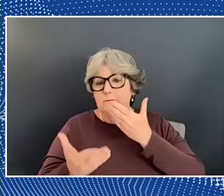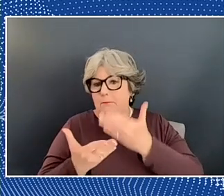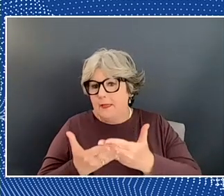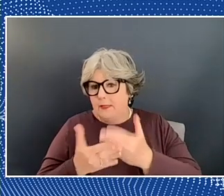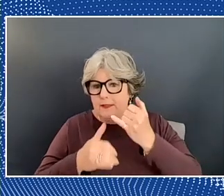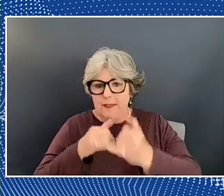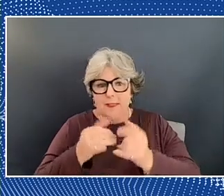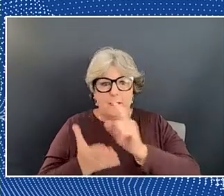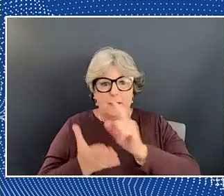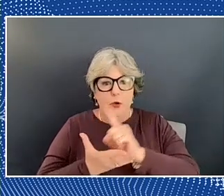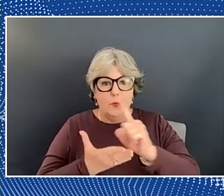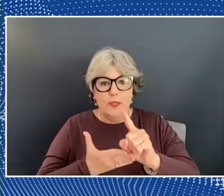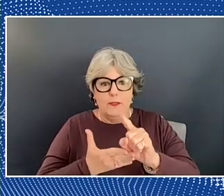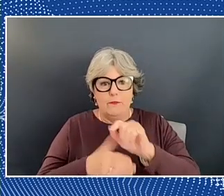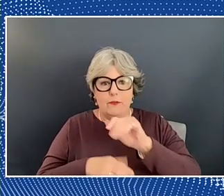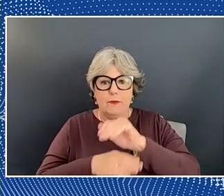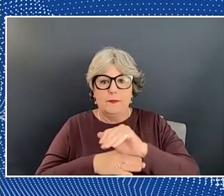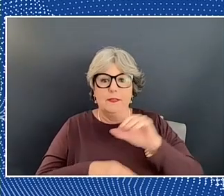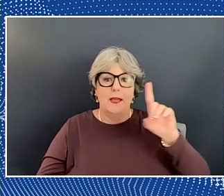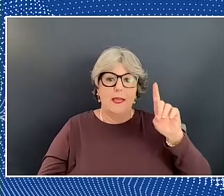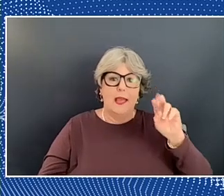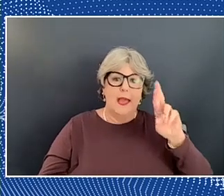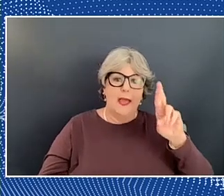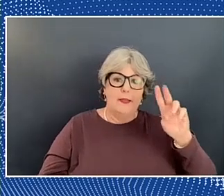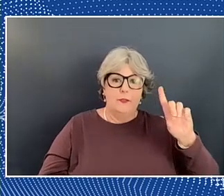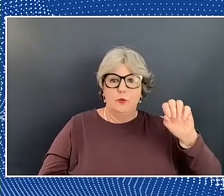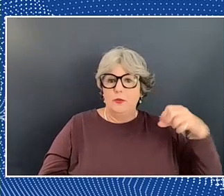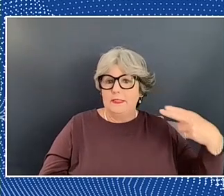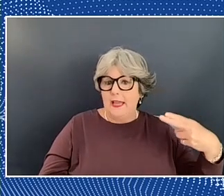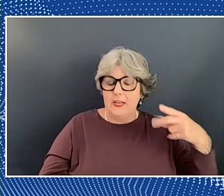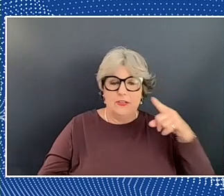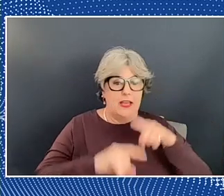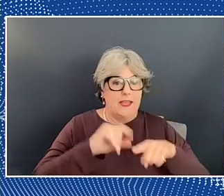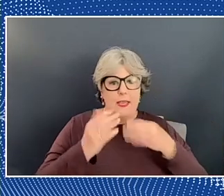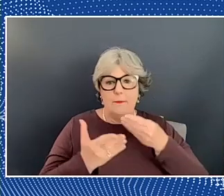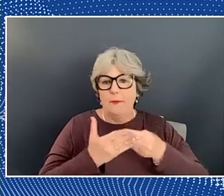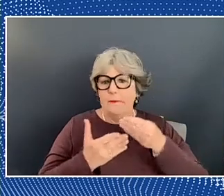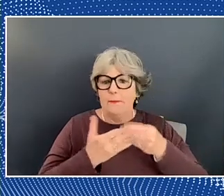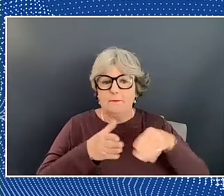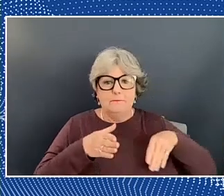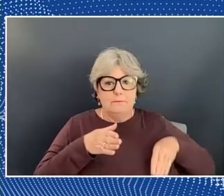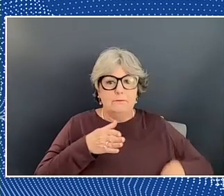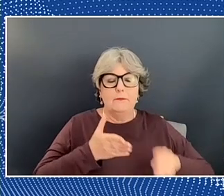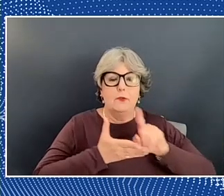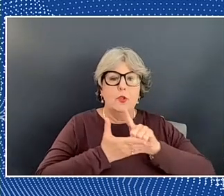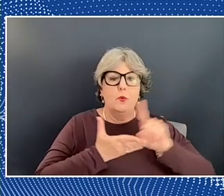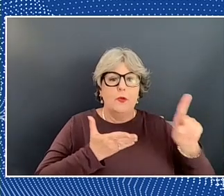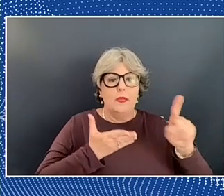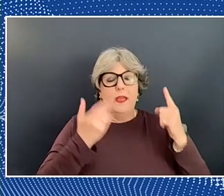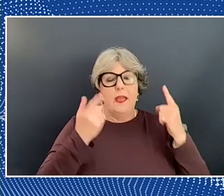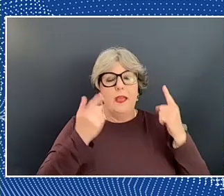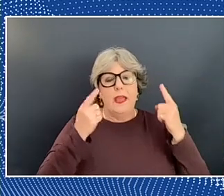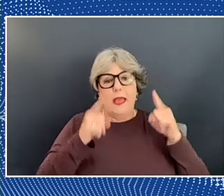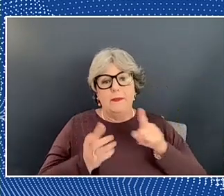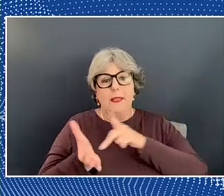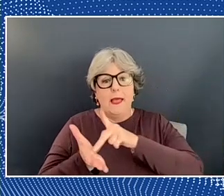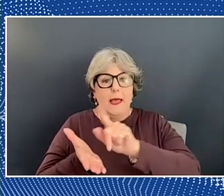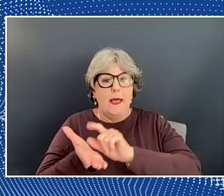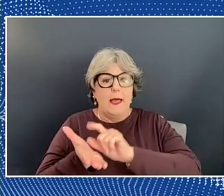my night's DoorDashing, that I may not be able to put money in my pocket for the week. This comes as I pay out through the week as a whole.